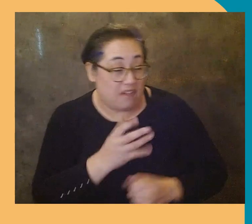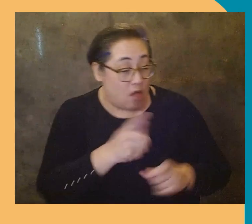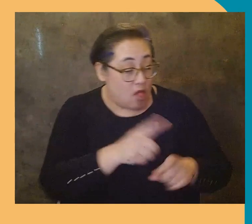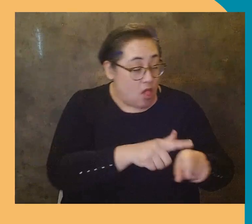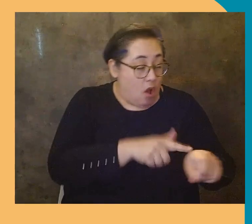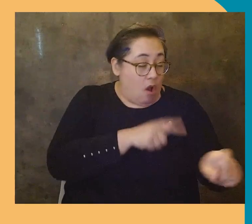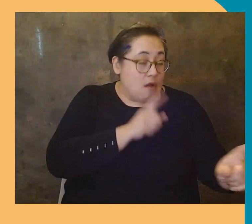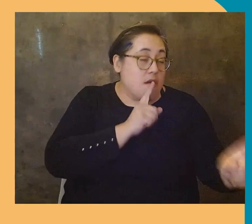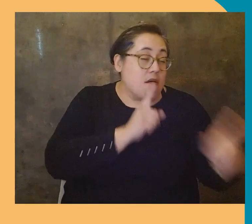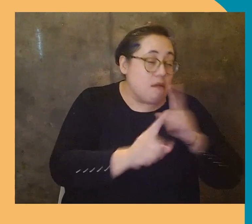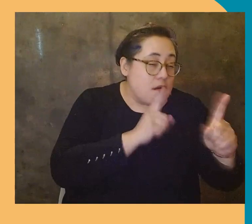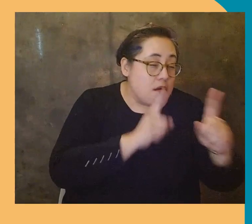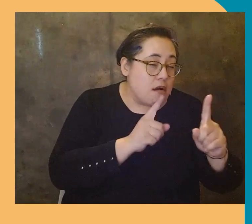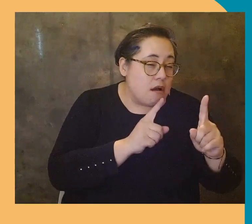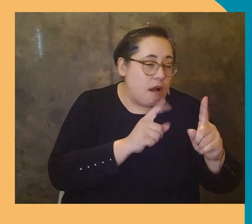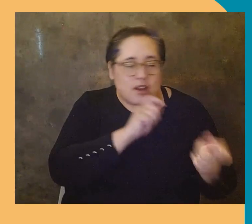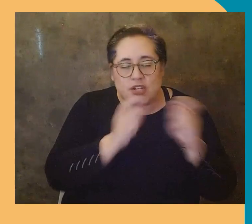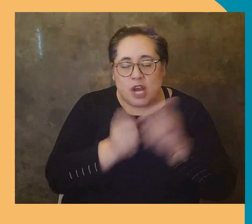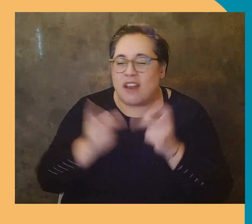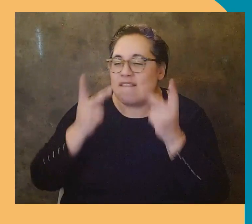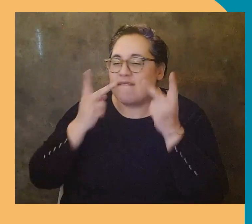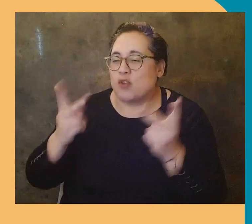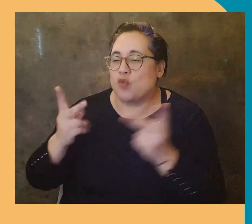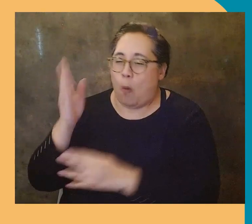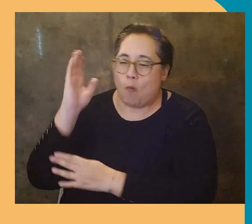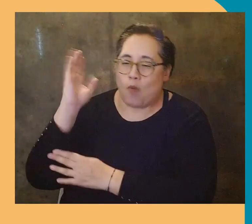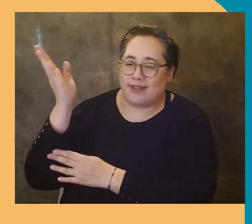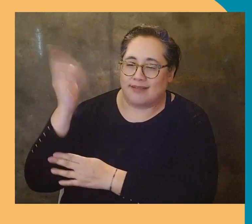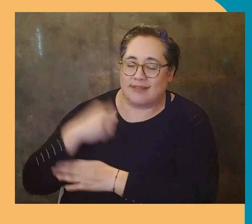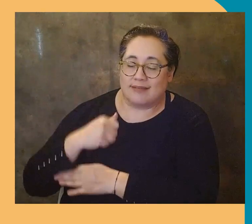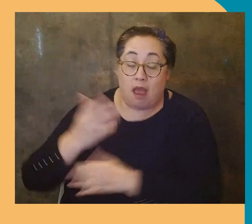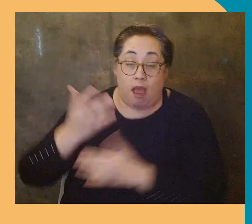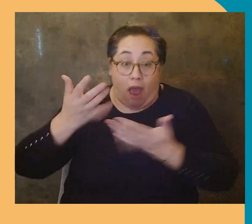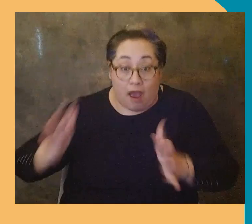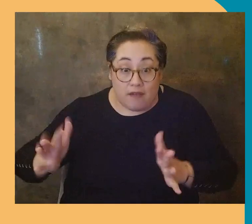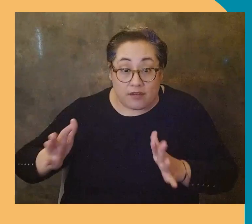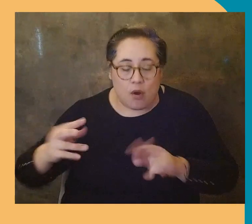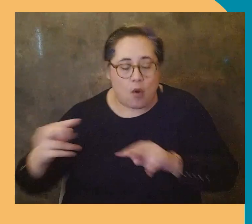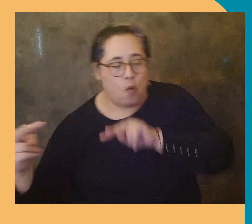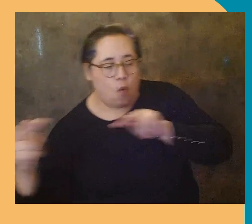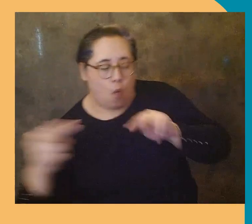If it was a dialogue, turn it into a visual presentation.